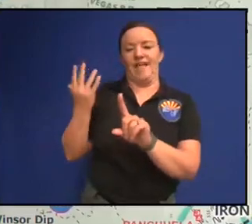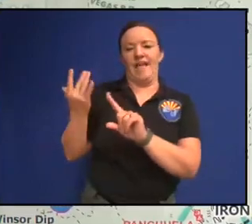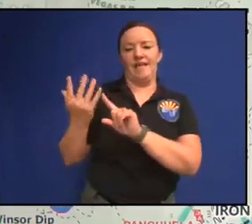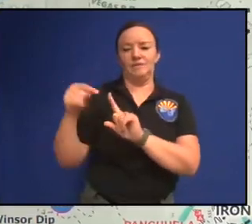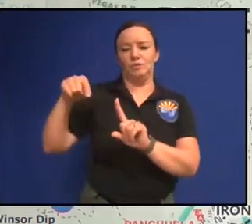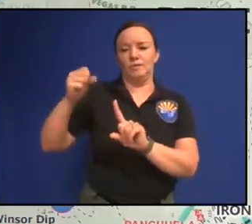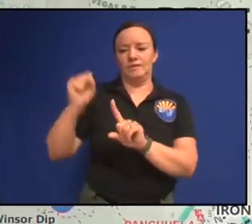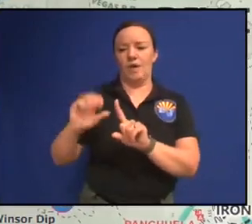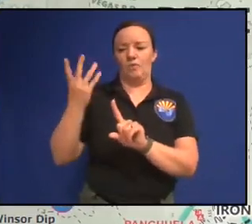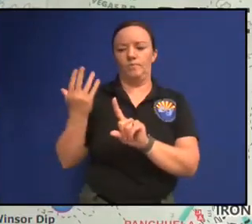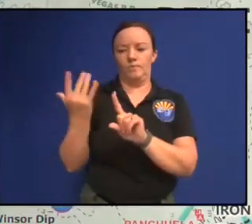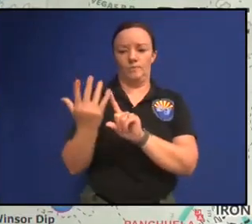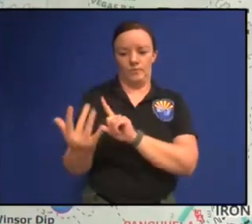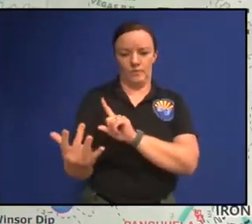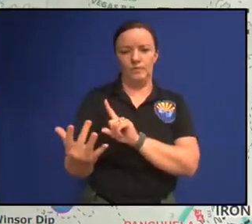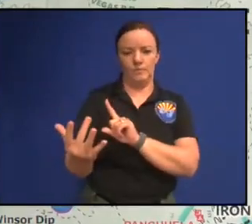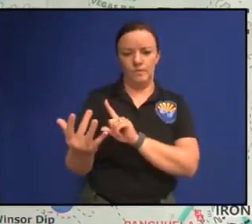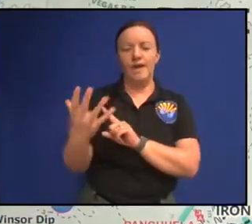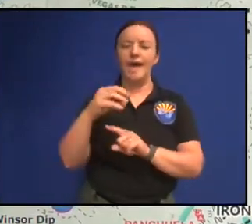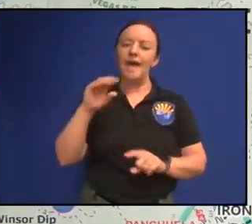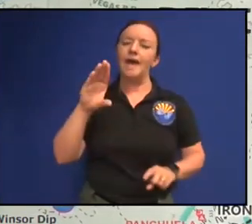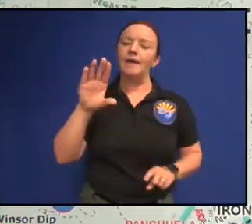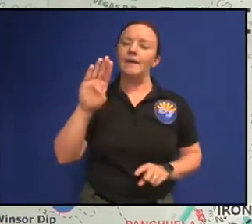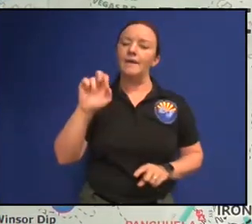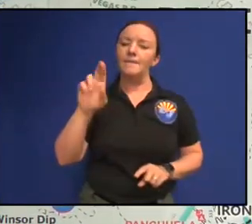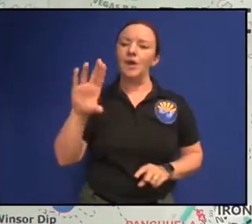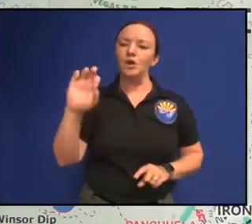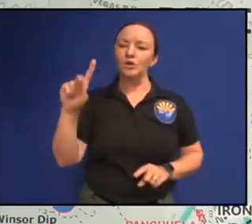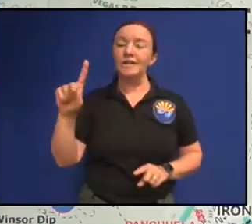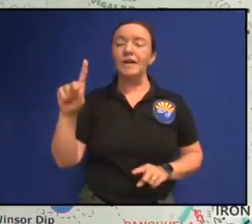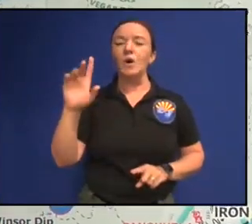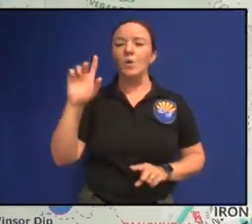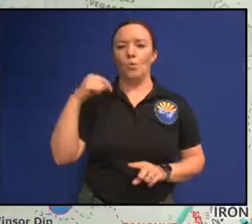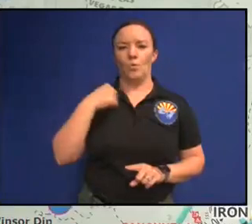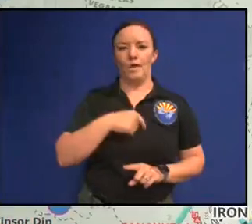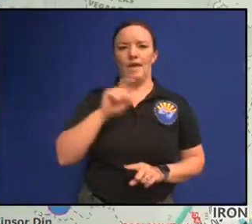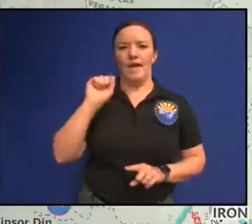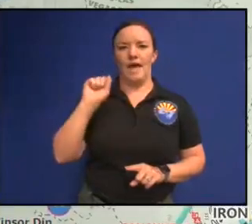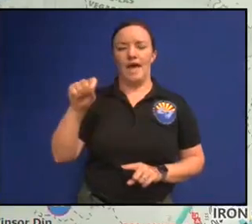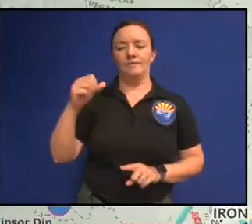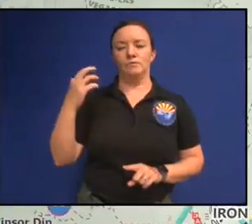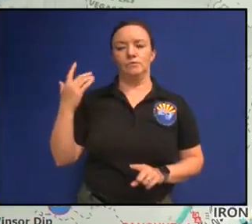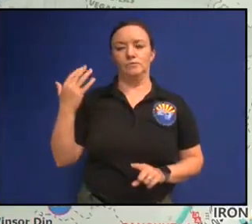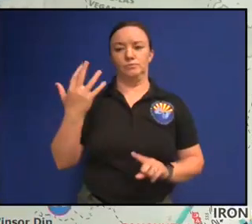IT. IT IS CURRENTLY PARKED IN THE ASPEN STAND, WHICH IS ALMOST LIKE ASBESTOS.